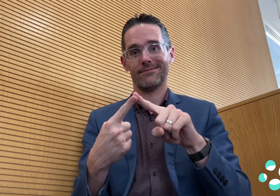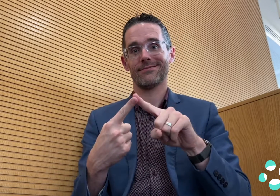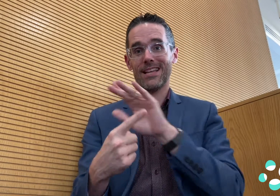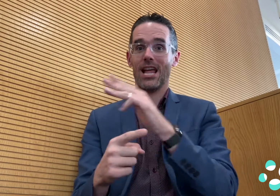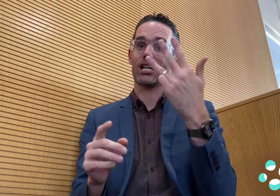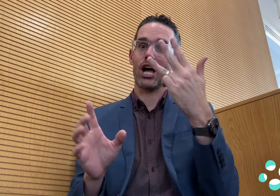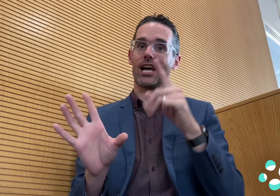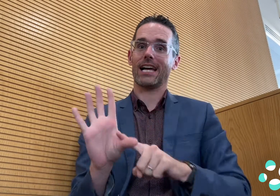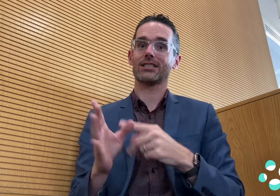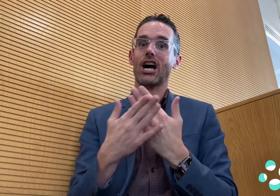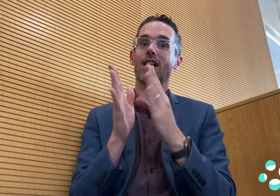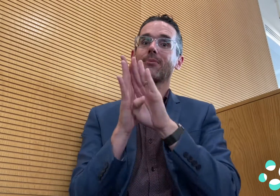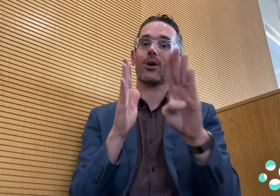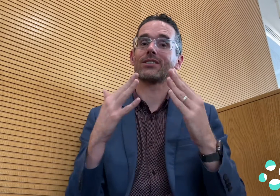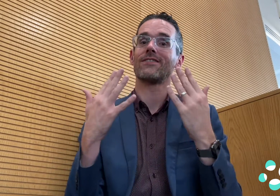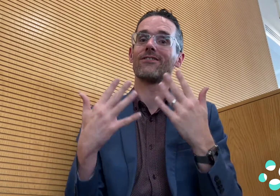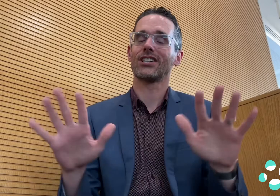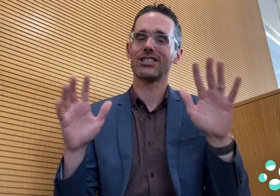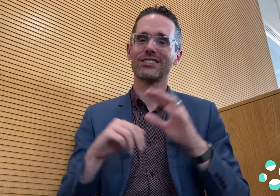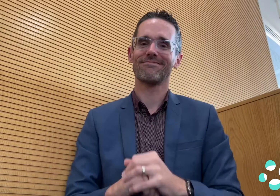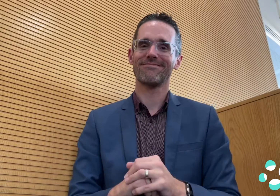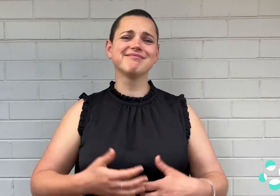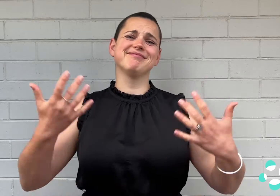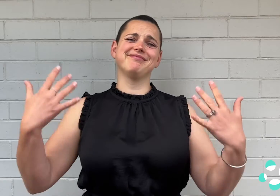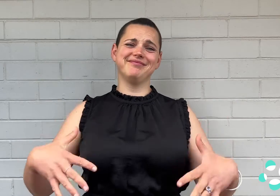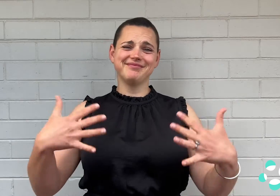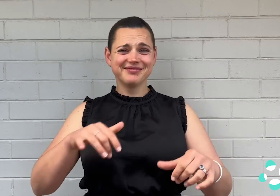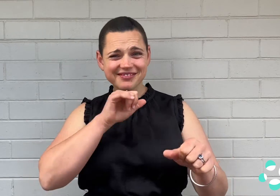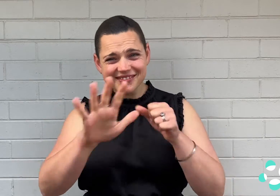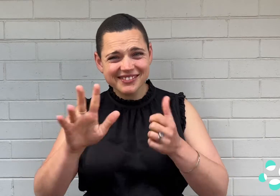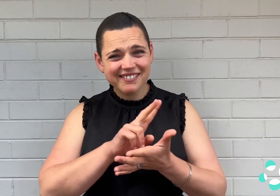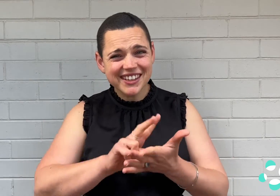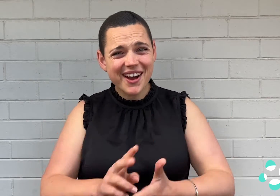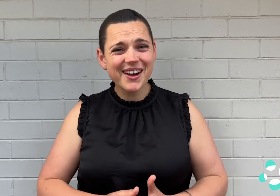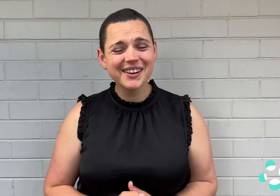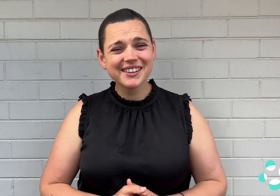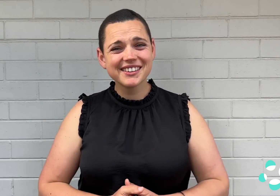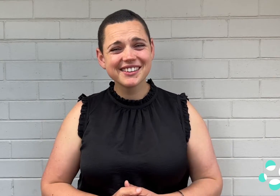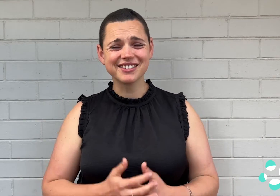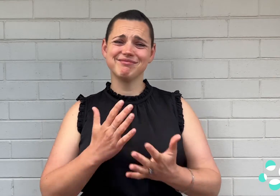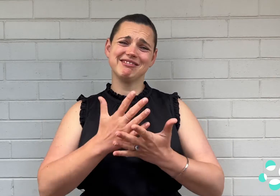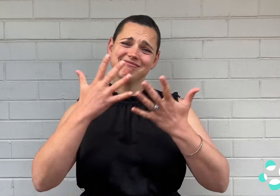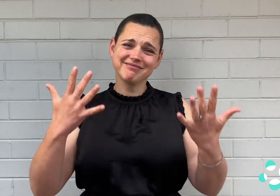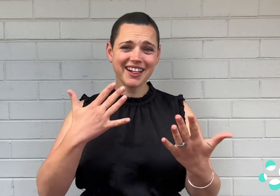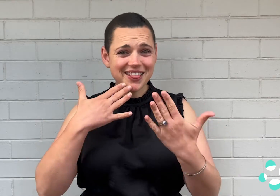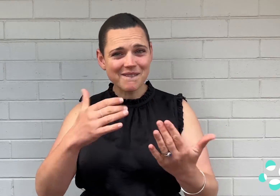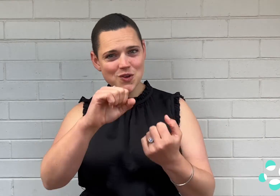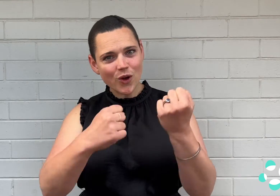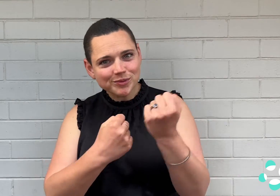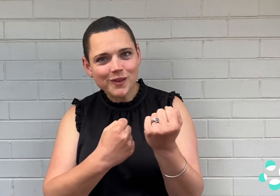as her nine-year term on the board has now finished. Wow, that was an amazing video. Thank you for your support.